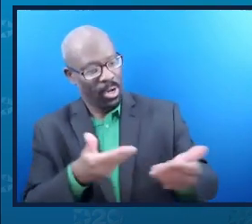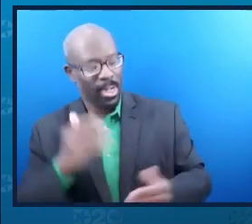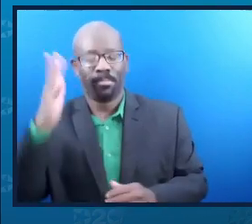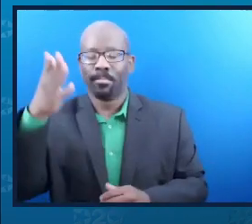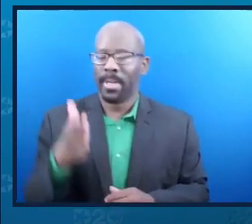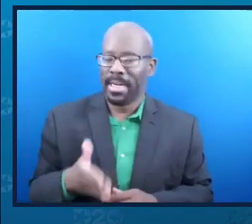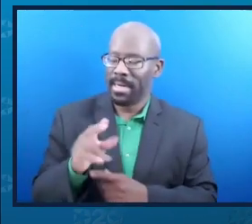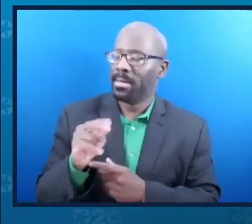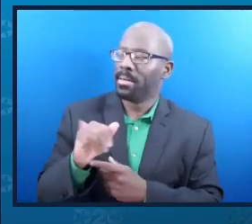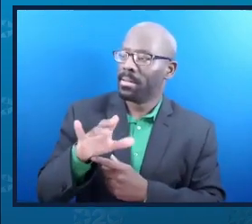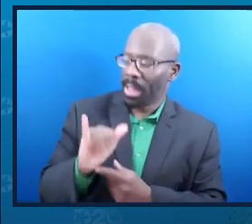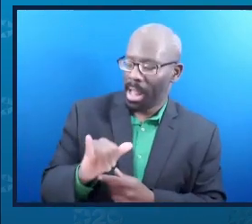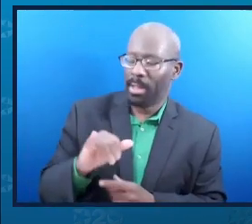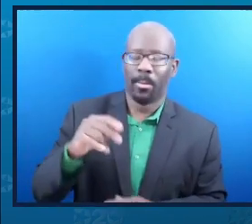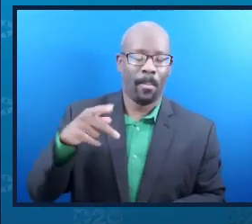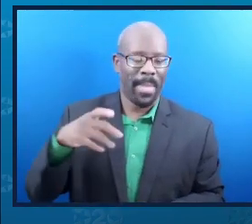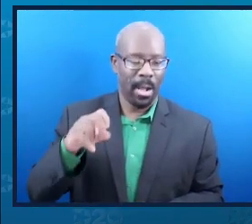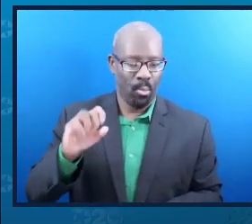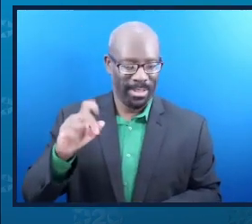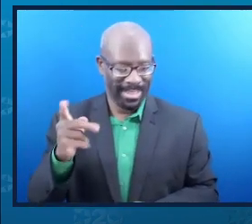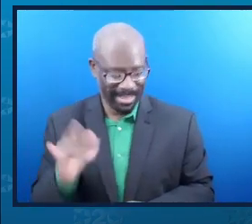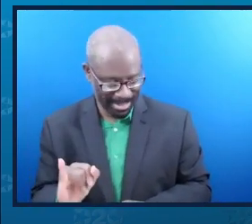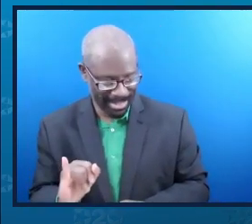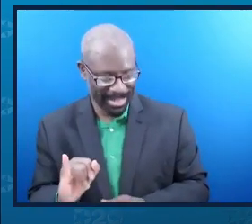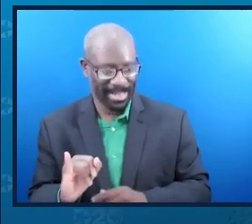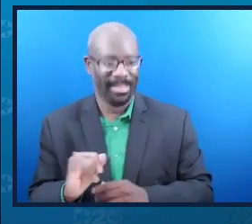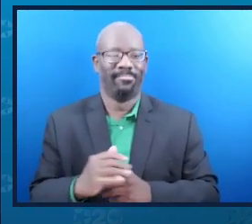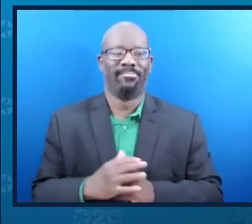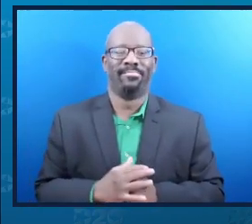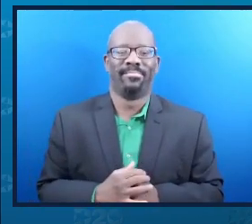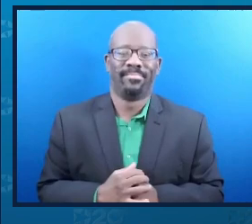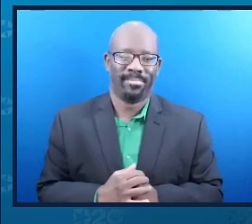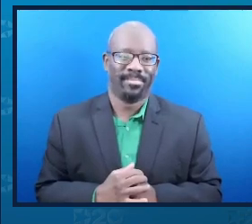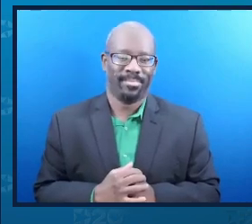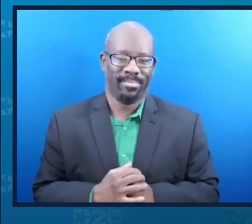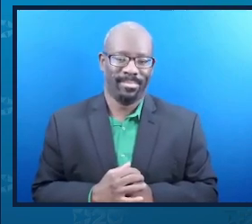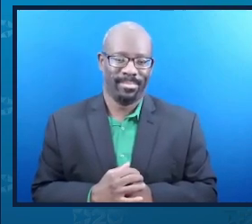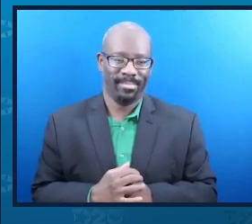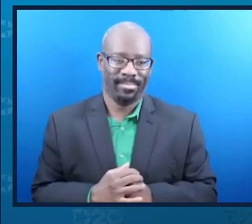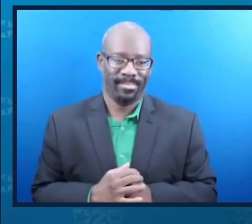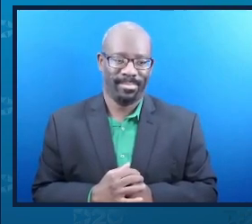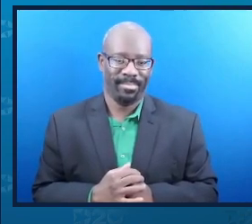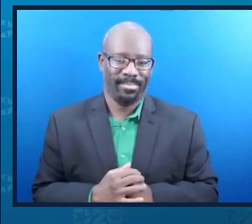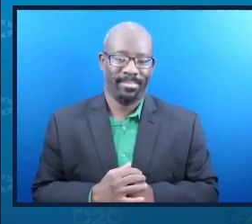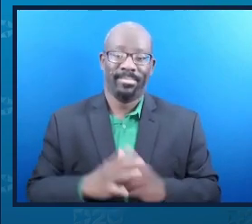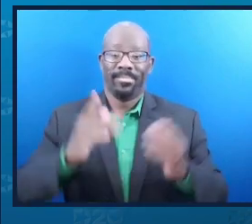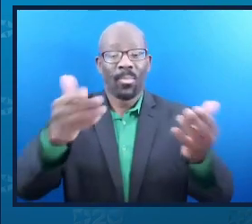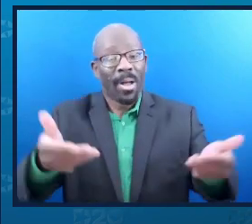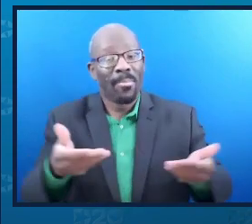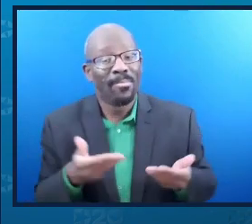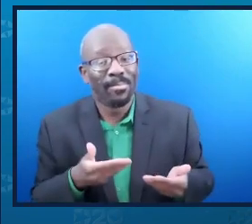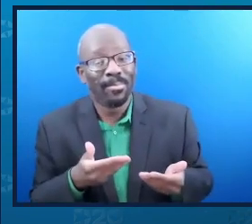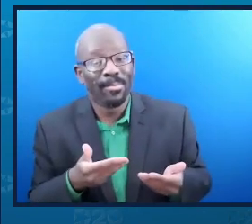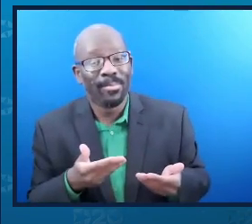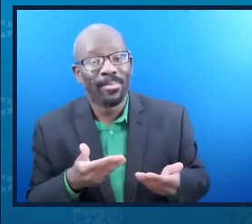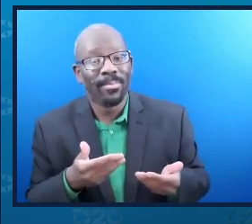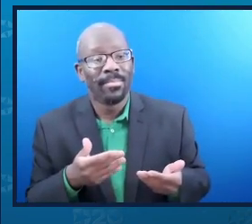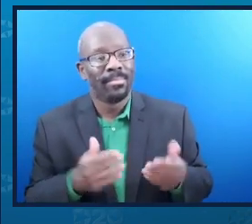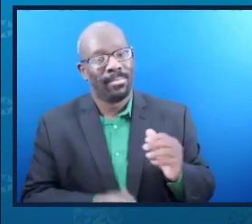AND NOW PLEASE WELCOME NANCY PELOSI.